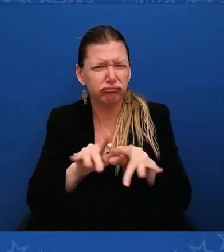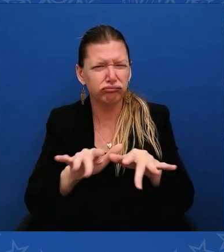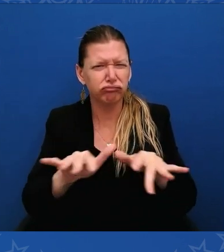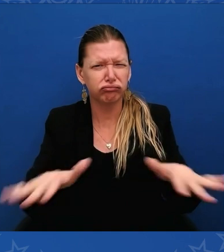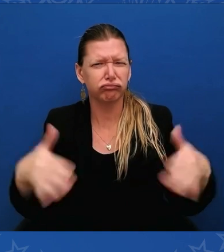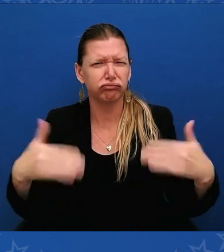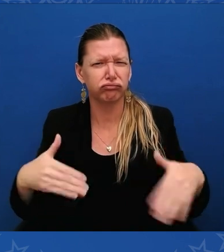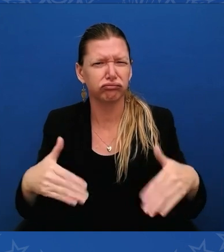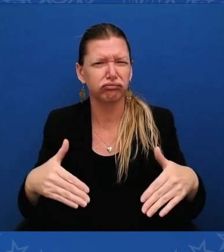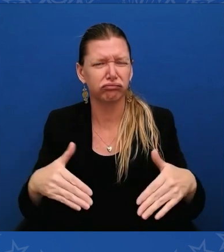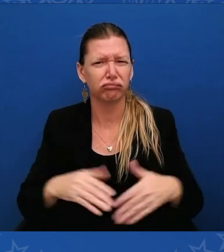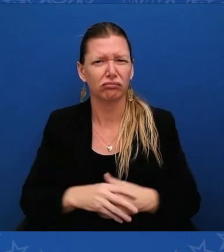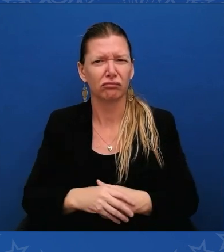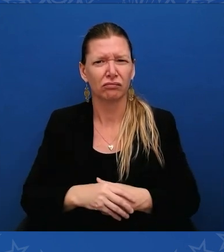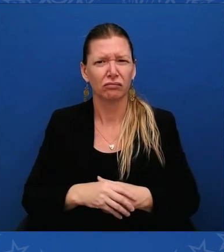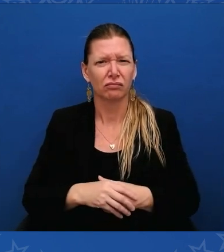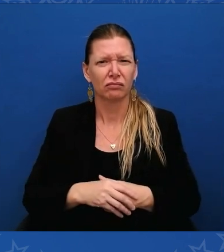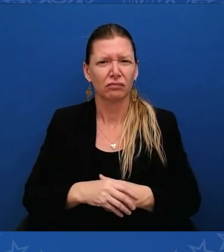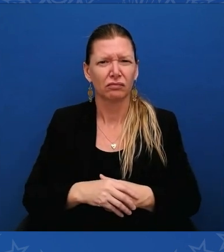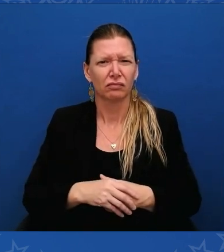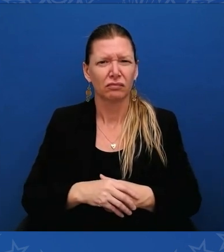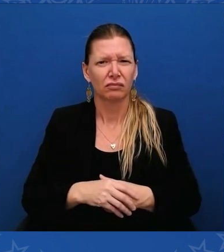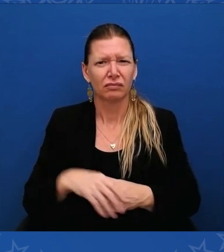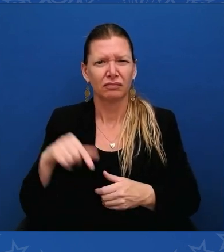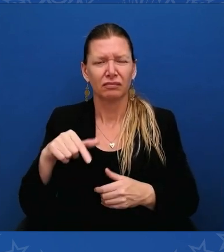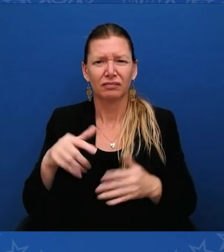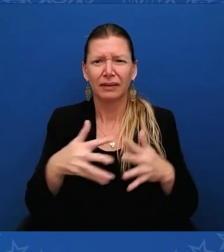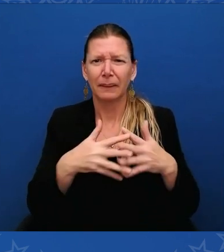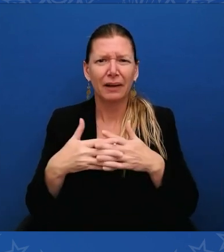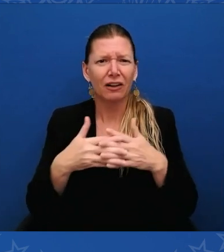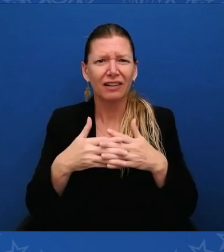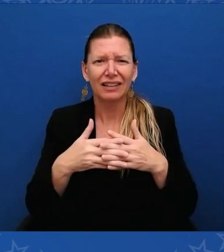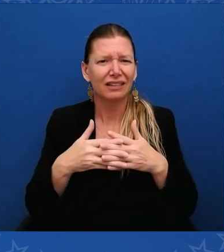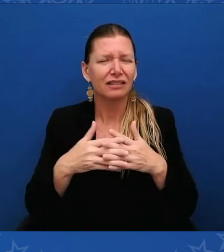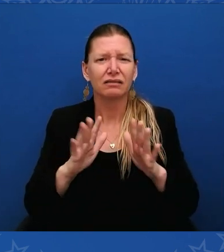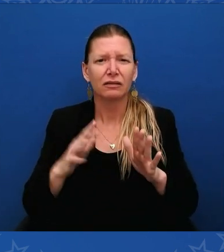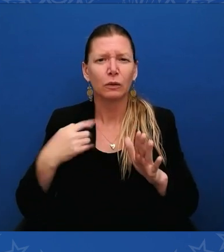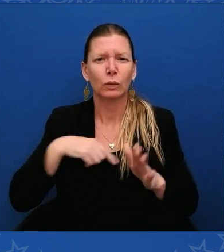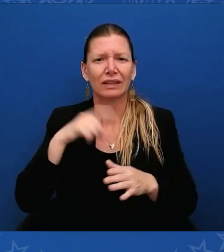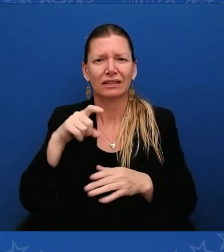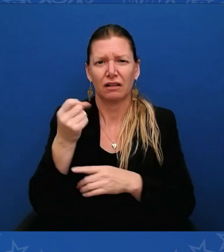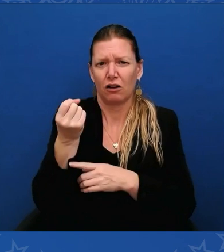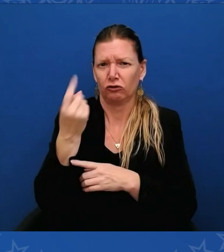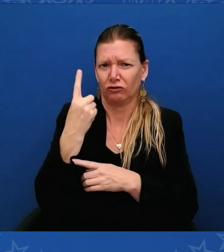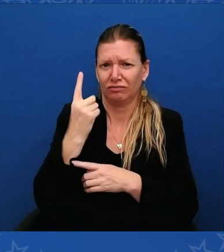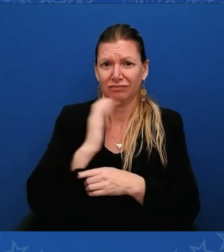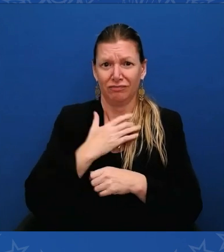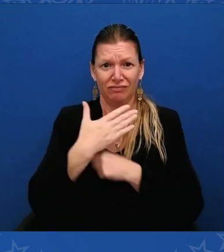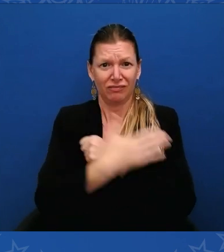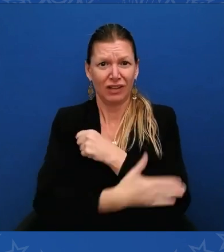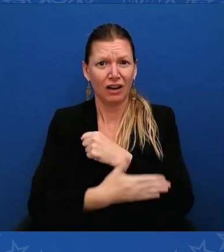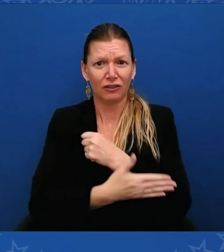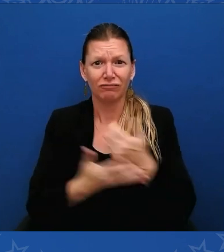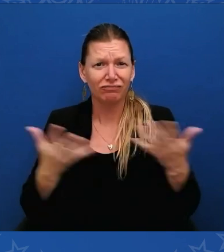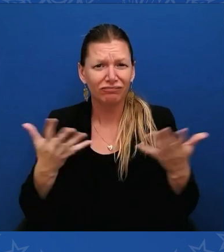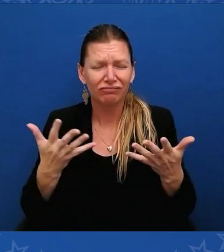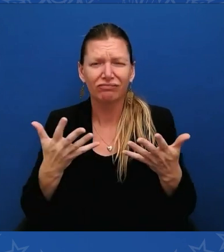Look, folks, you can start to understand our nation is enriched, protected, and strengthened by immigrants.